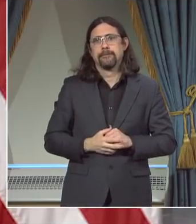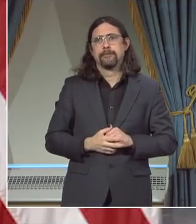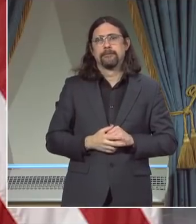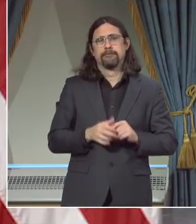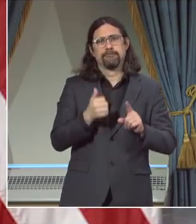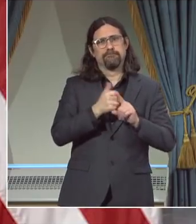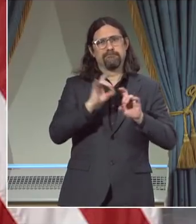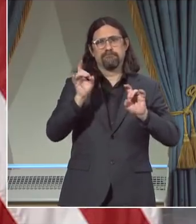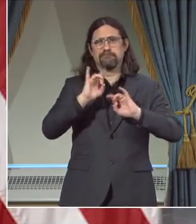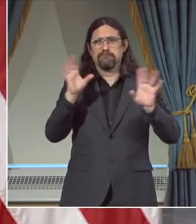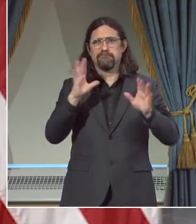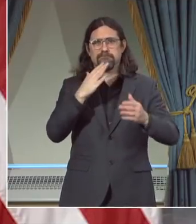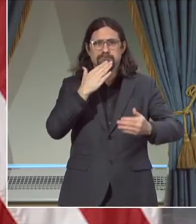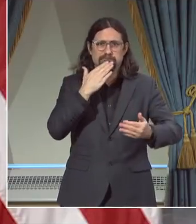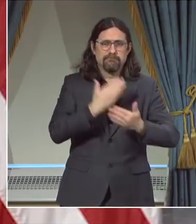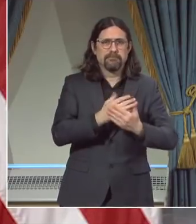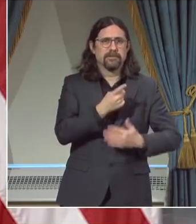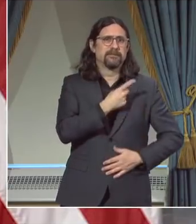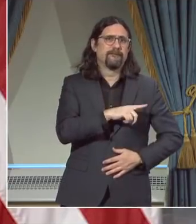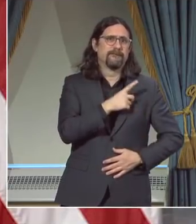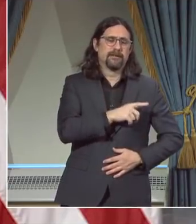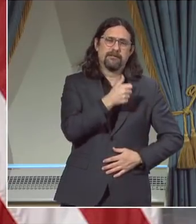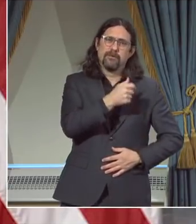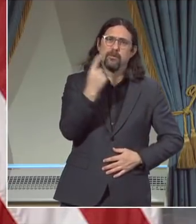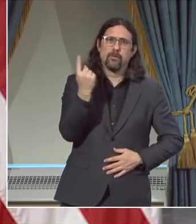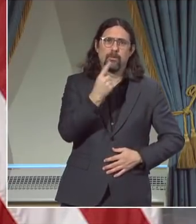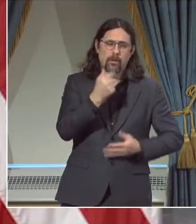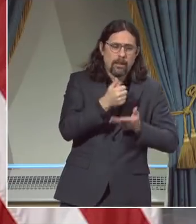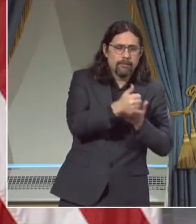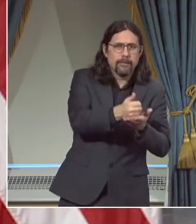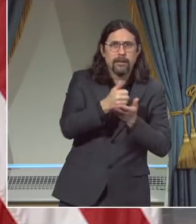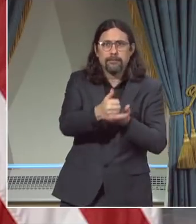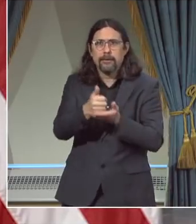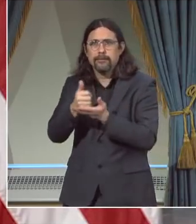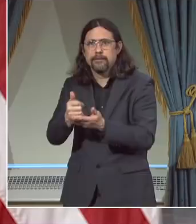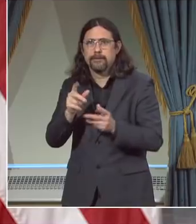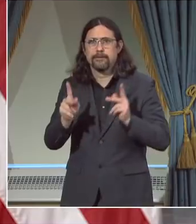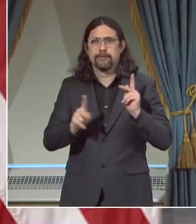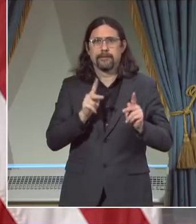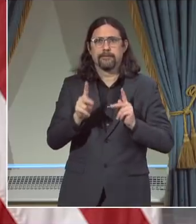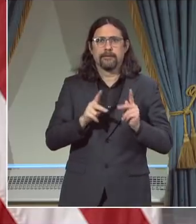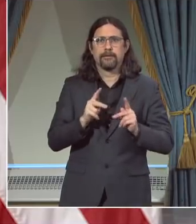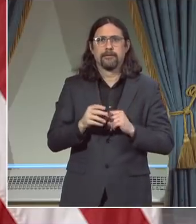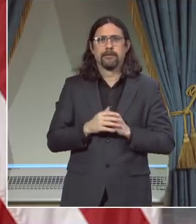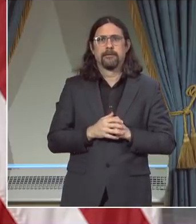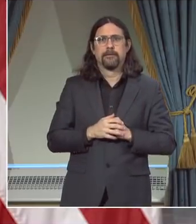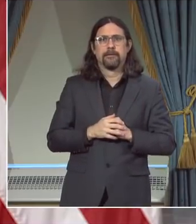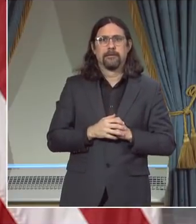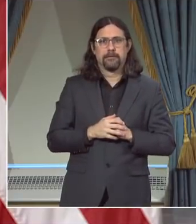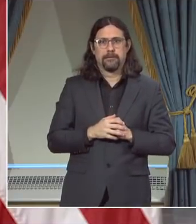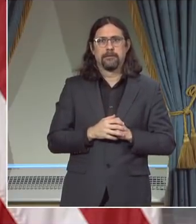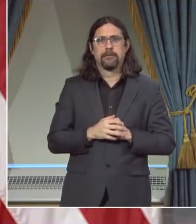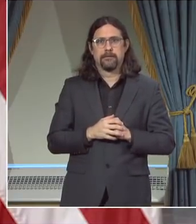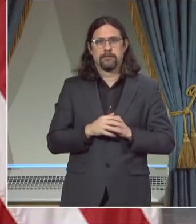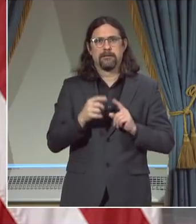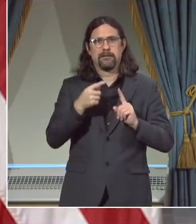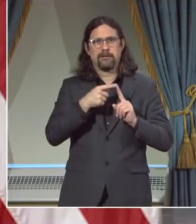DETECTIVE, BUT SOMEONE WHO EVERYONE WHO KNEW HIM KNEW WOULD ALWAYS BE THERE TO HELP OTHER PEOPLE.